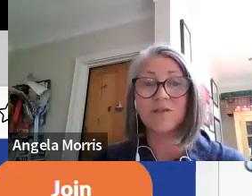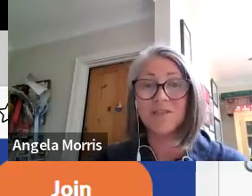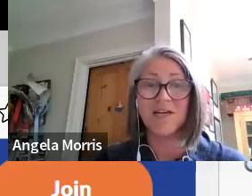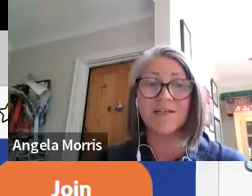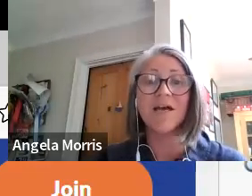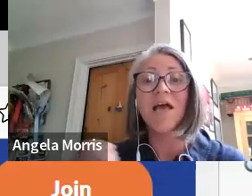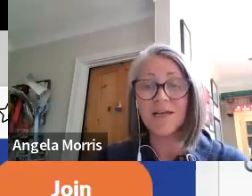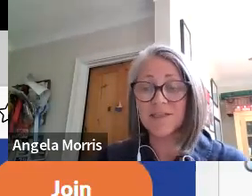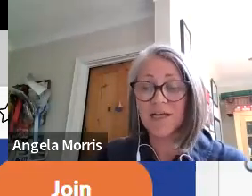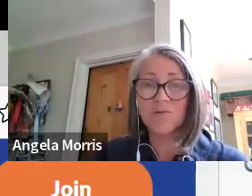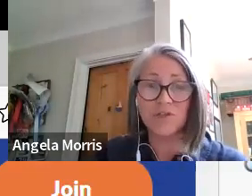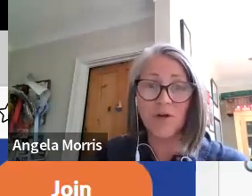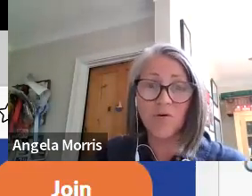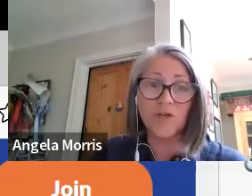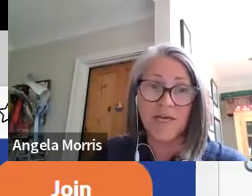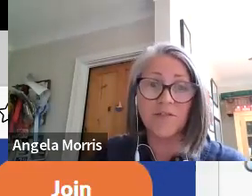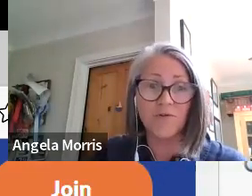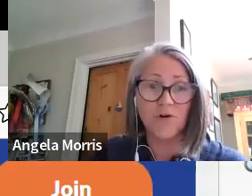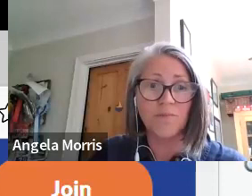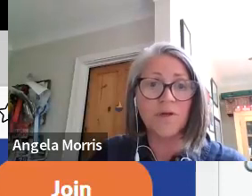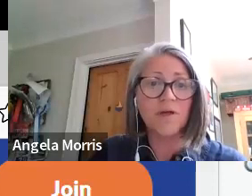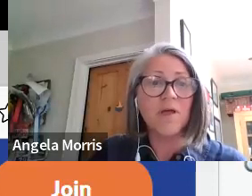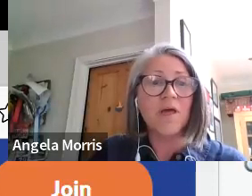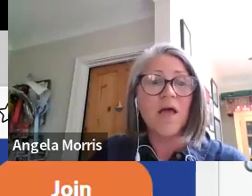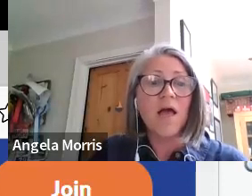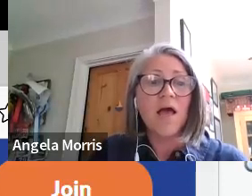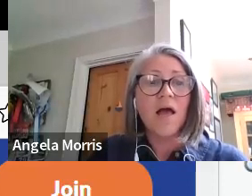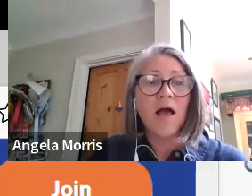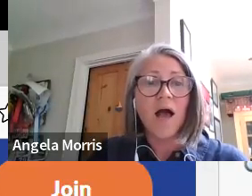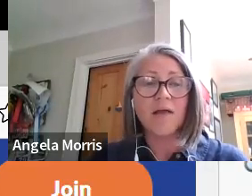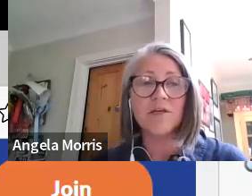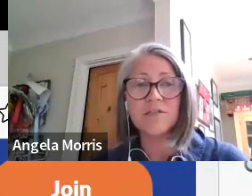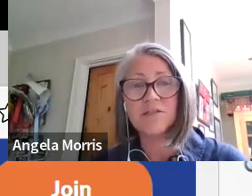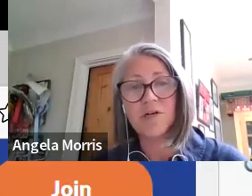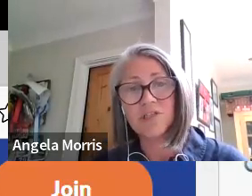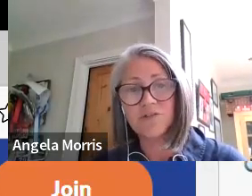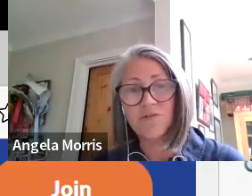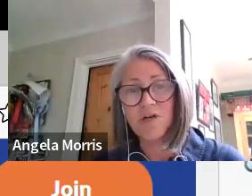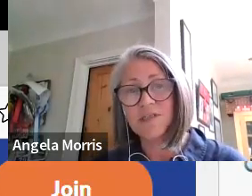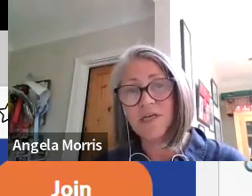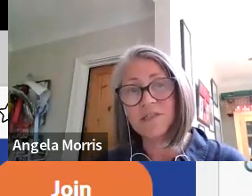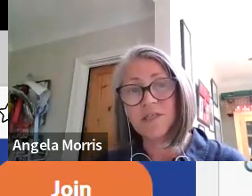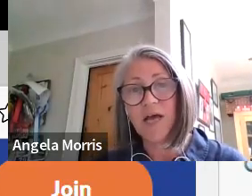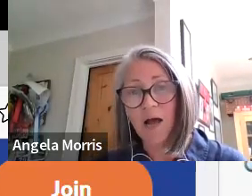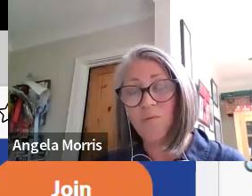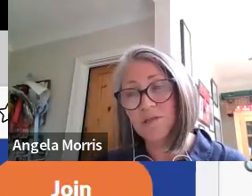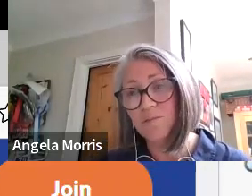understand exactly what's going on in the room. The considerations for us is how we can